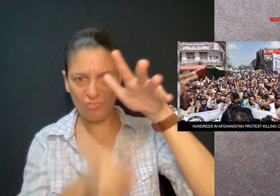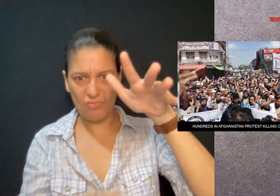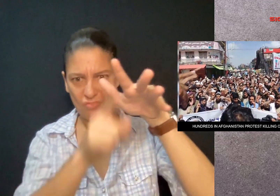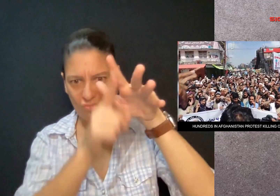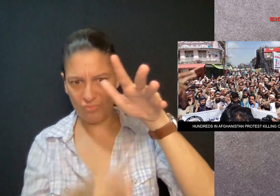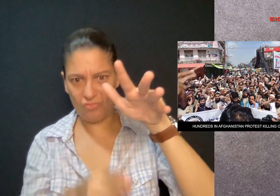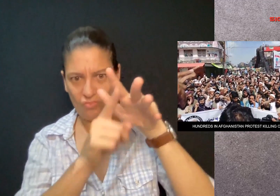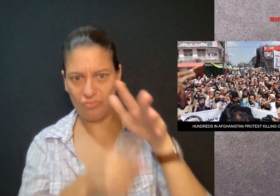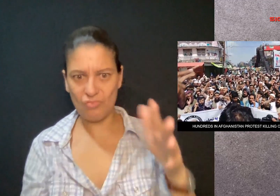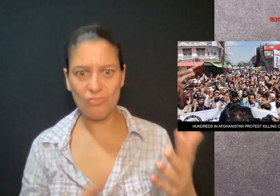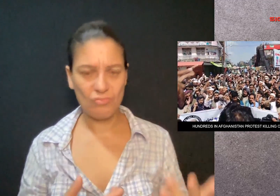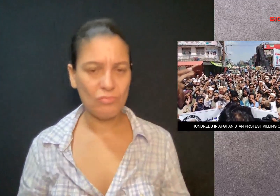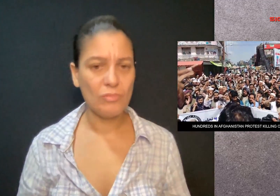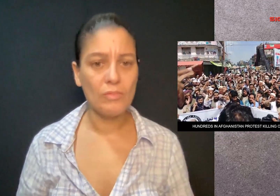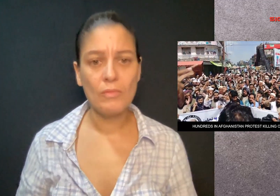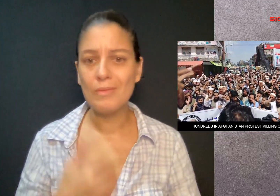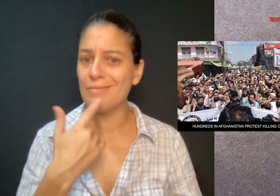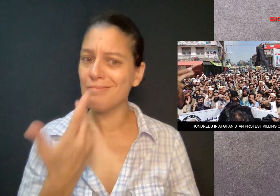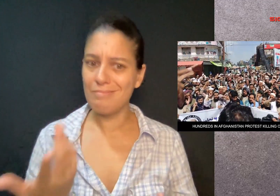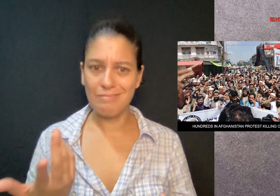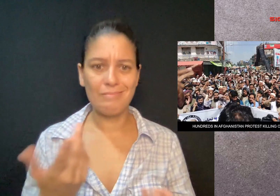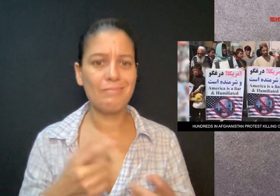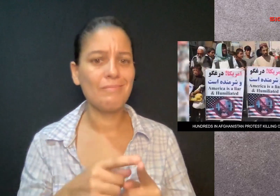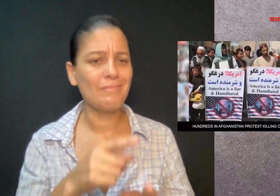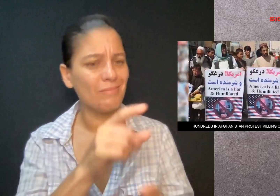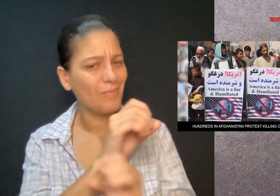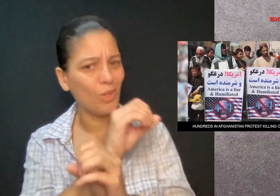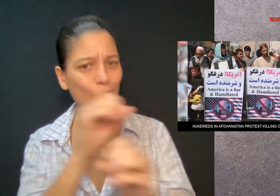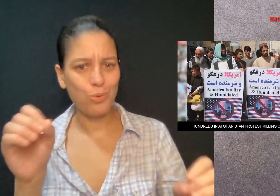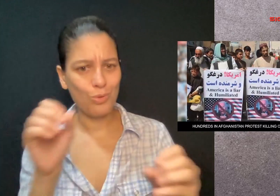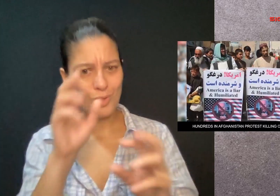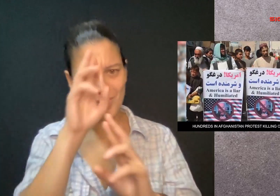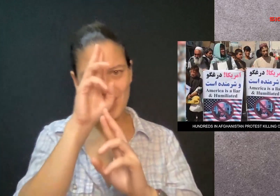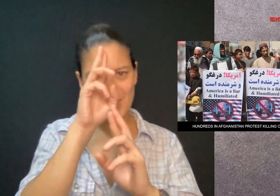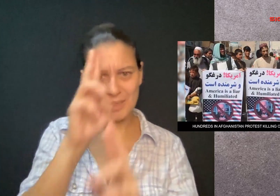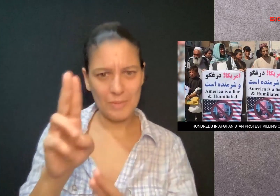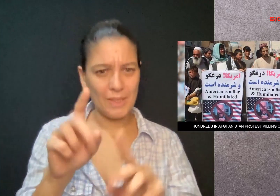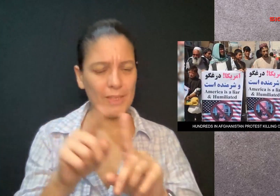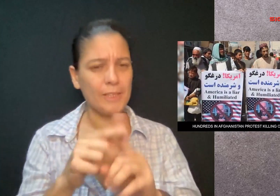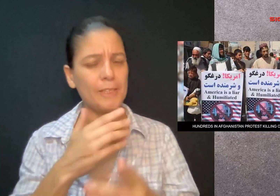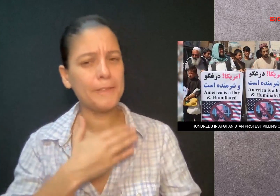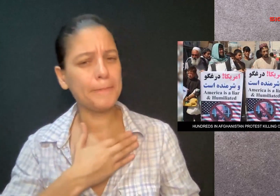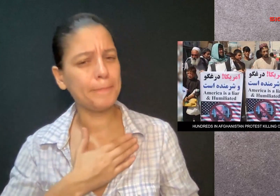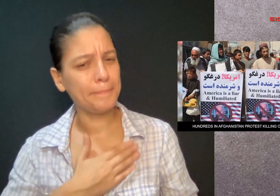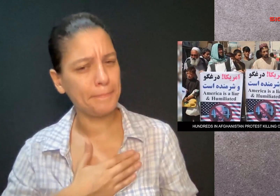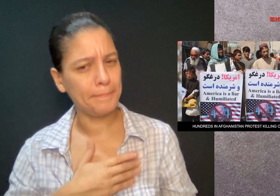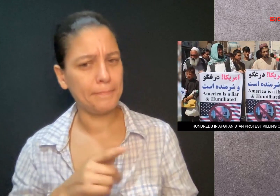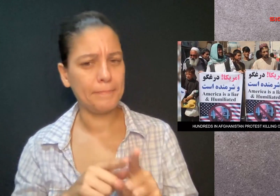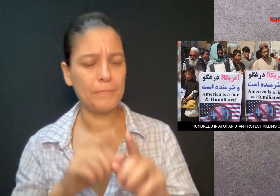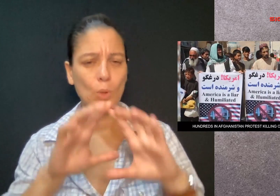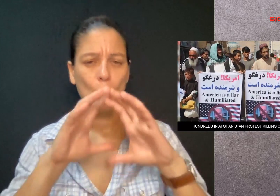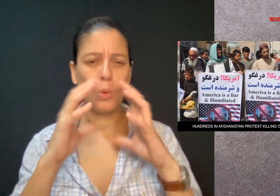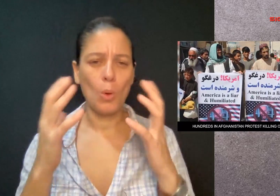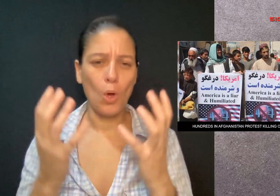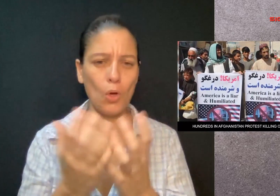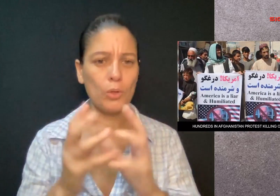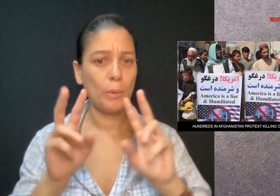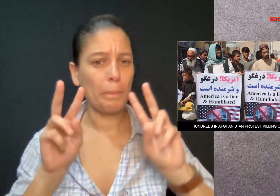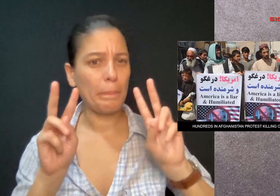laws by attacking the territory with drones and it was disrespectful to desire to have